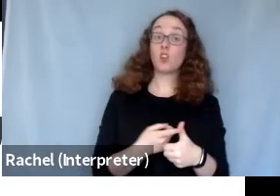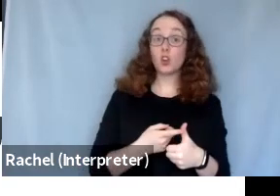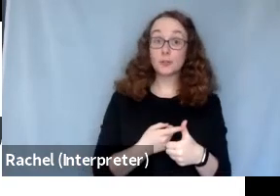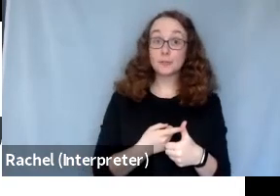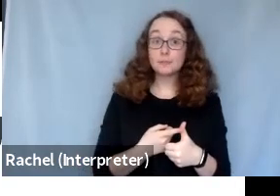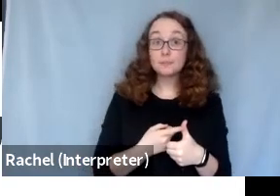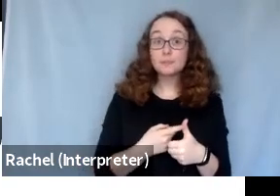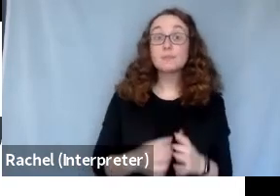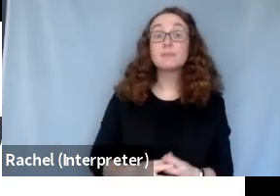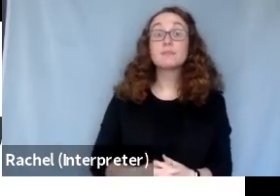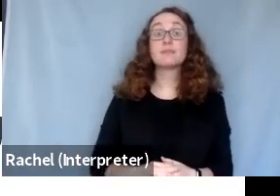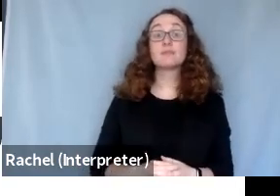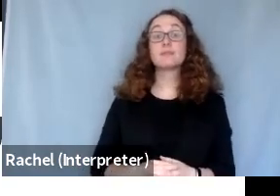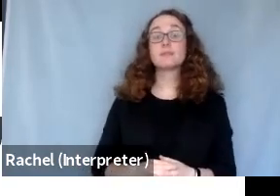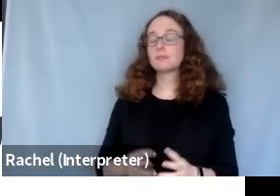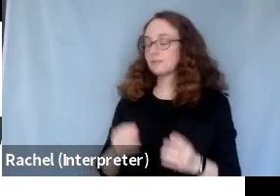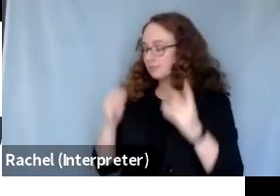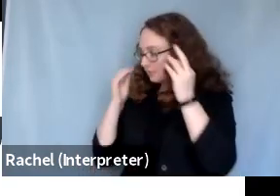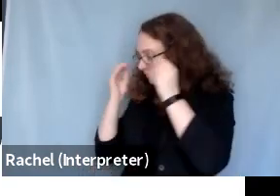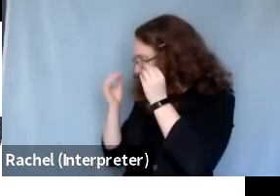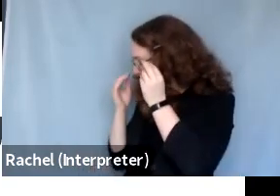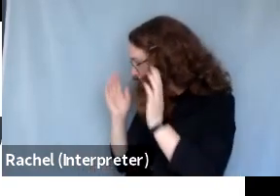(of course it's not moving